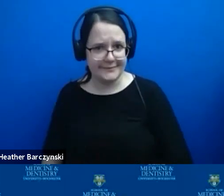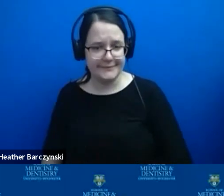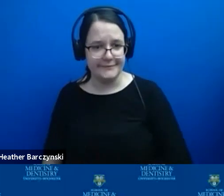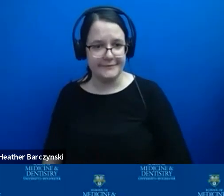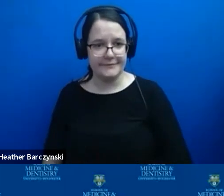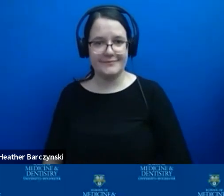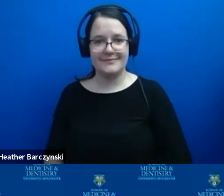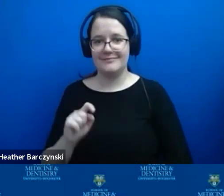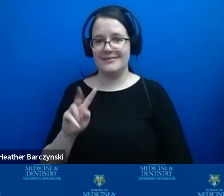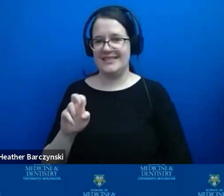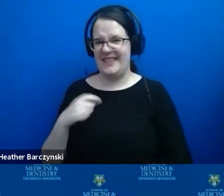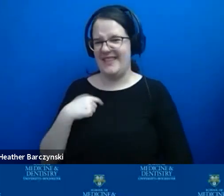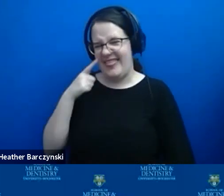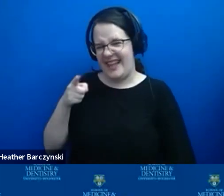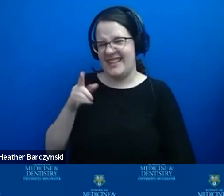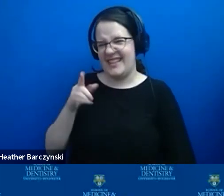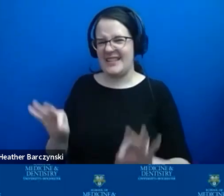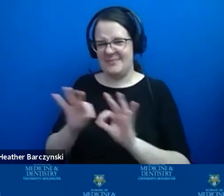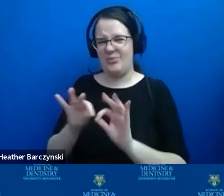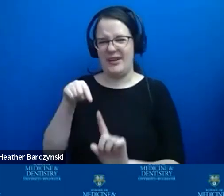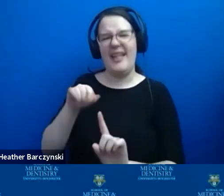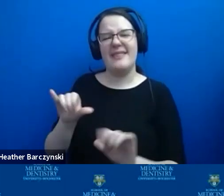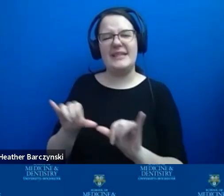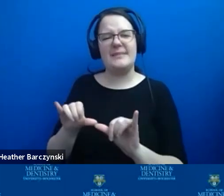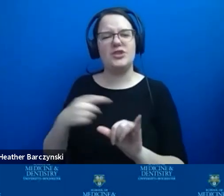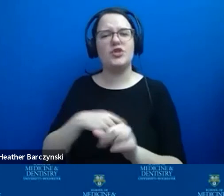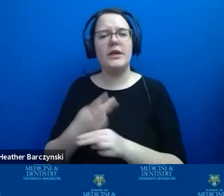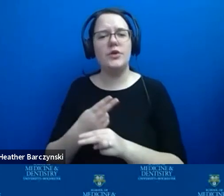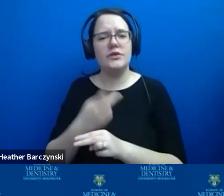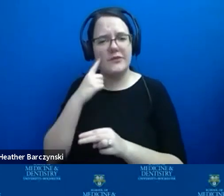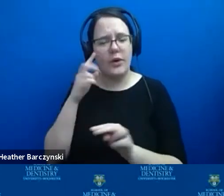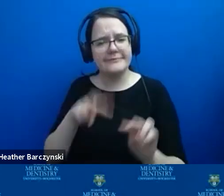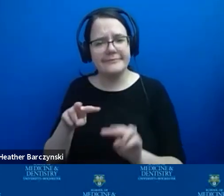important surrogate right that is the measure we use for influenza and for other pathogens to